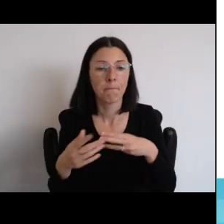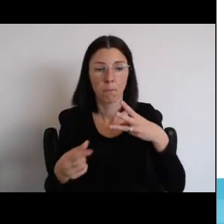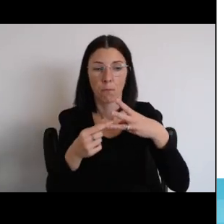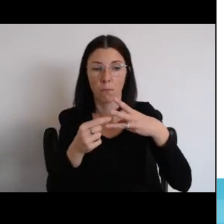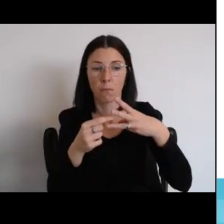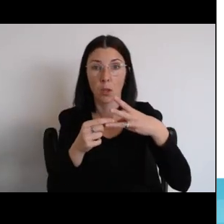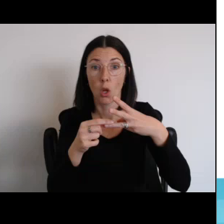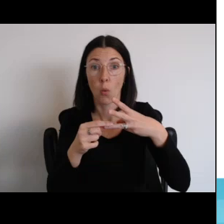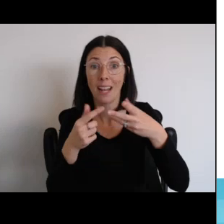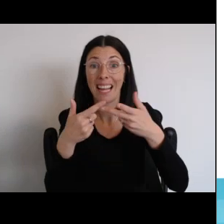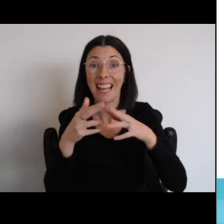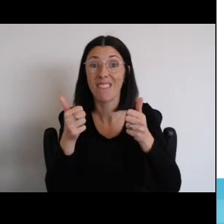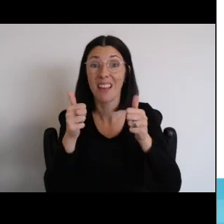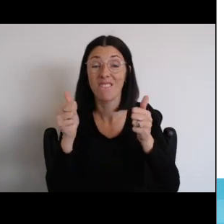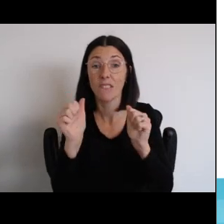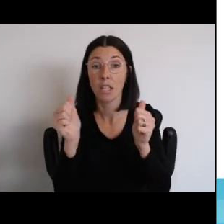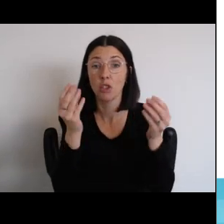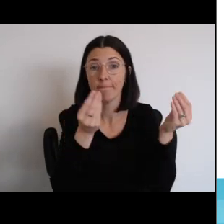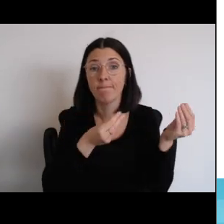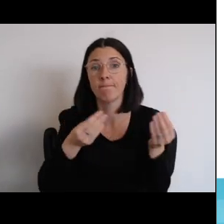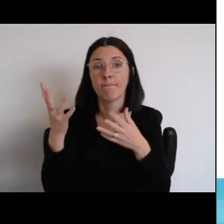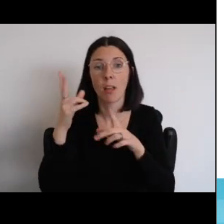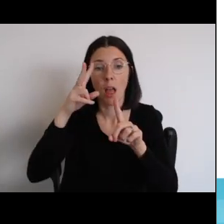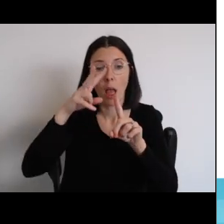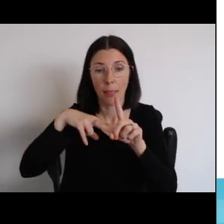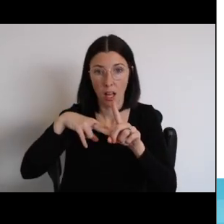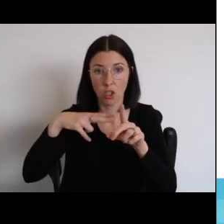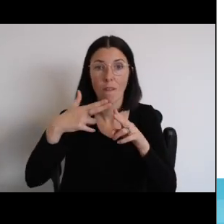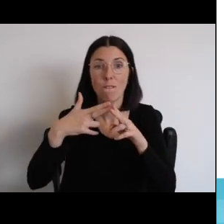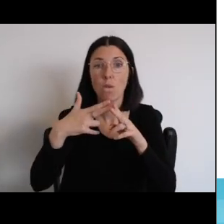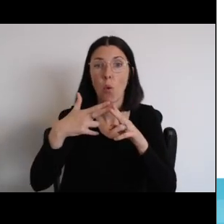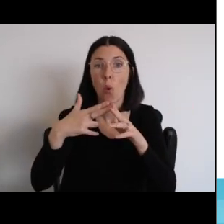if you have applied for Grant of legal aid and you're wanting to check on the status of that